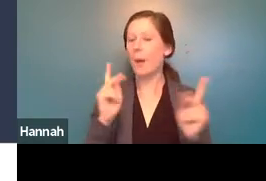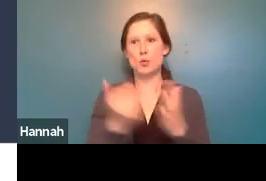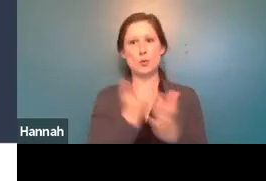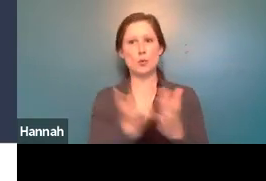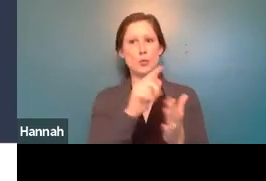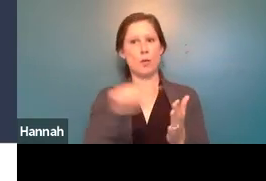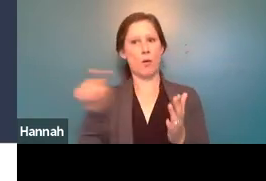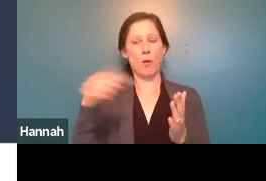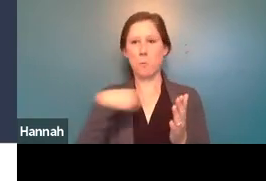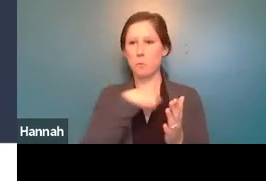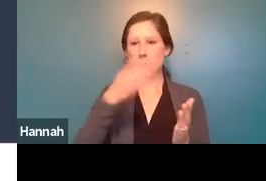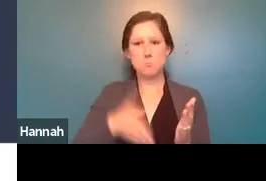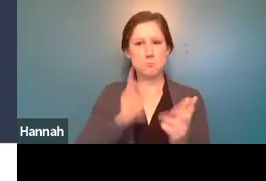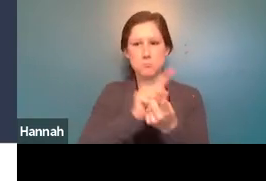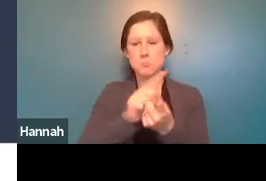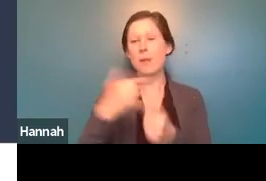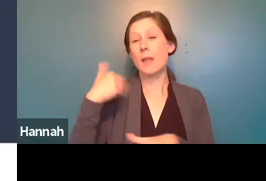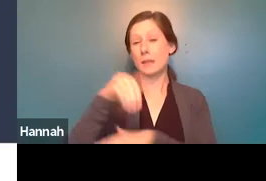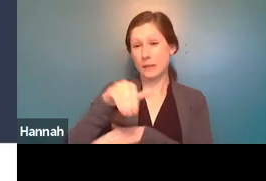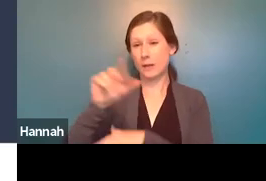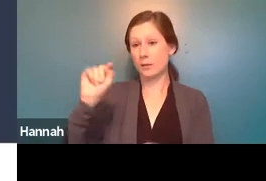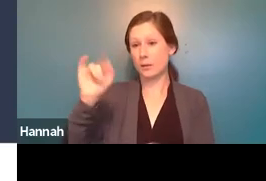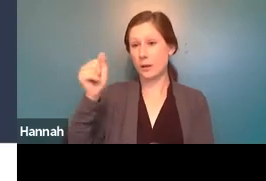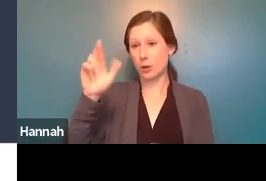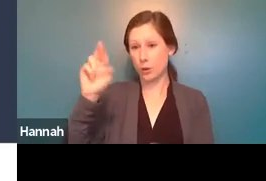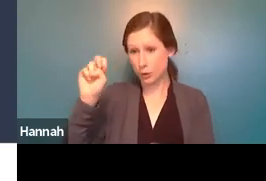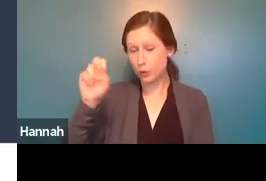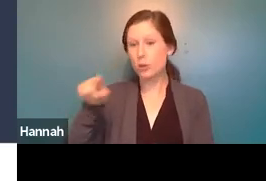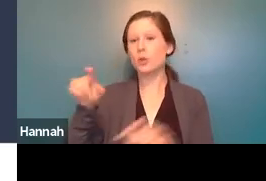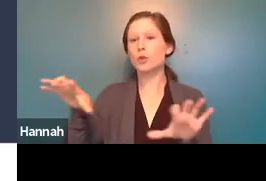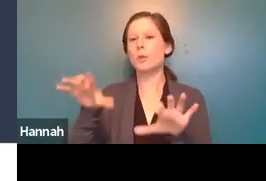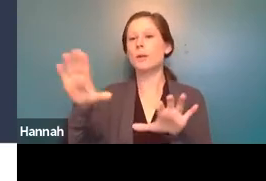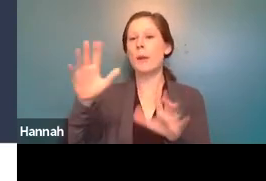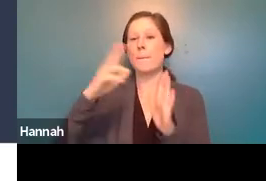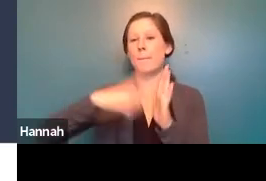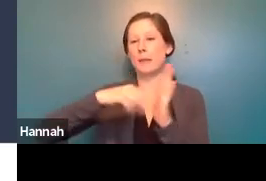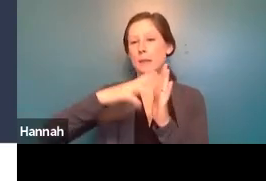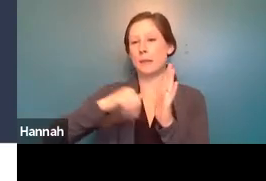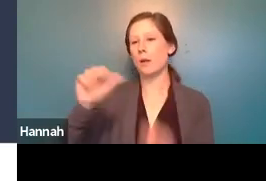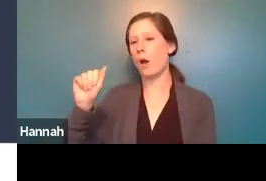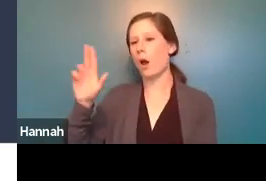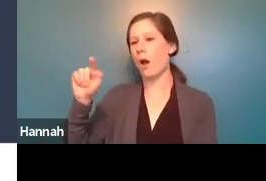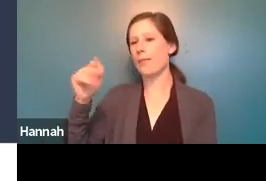last night Tielere was doing his painting of "Othello", which is still on our Facebook if you want to go look and check